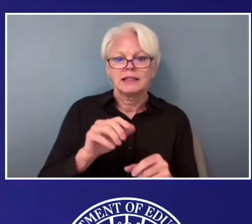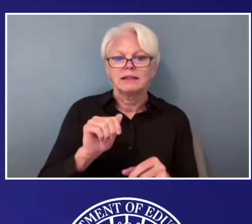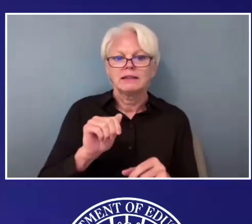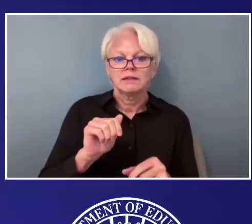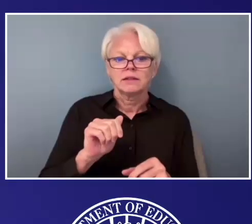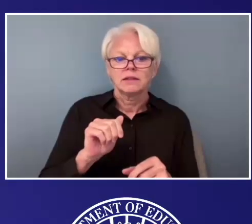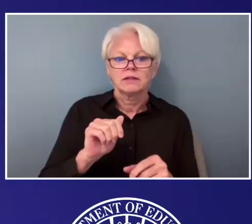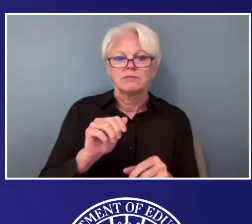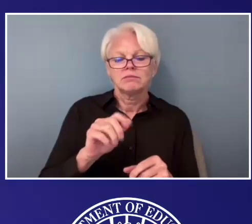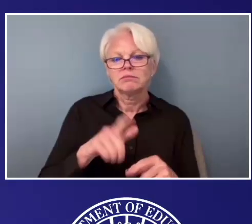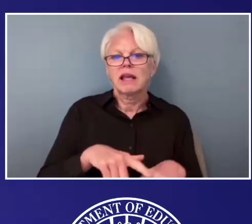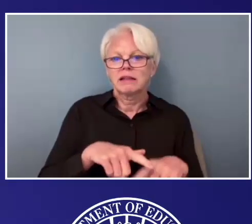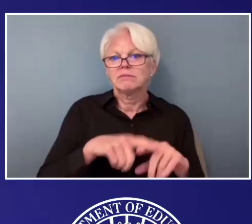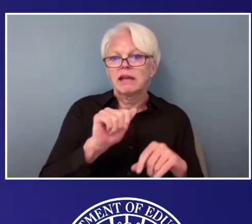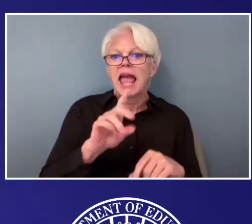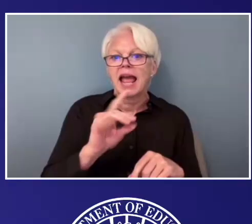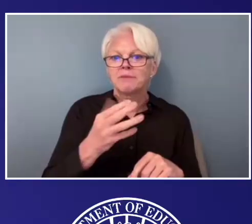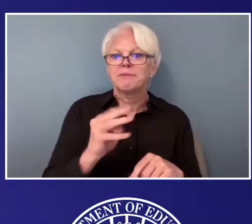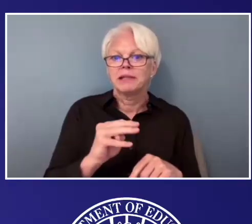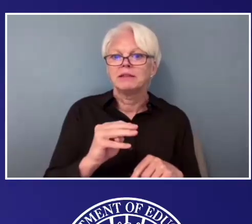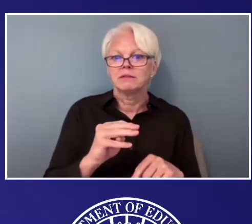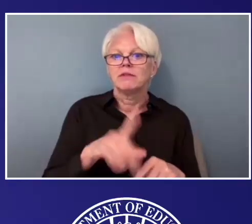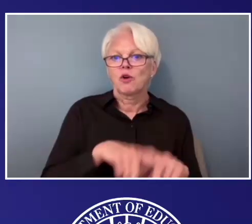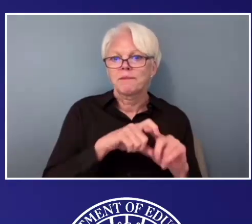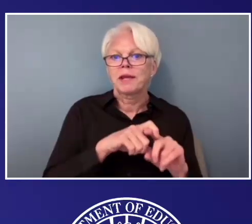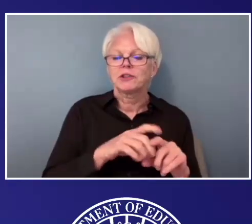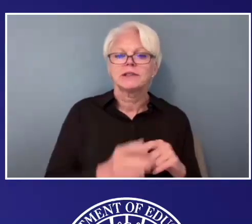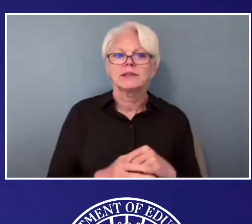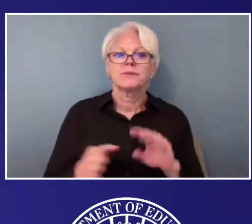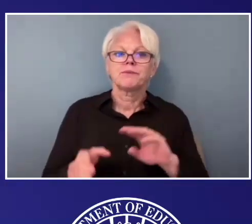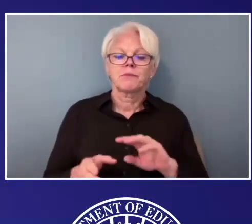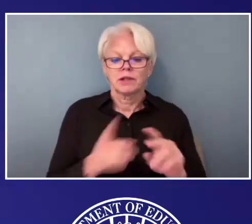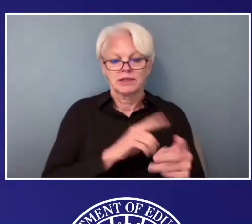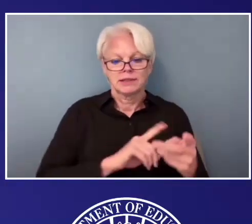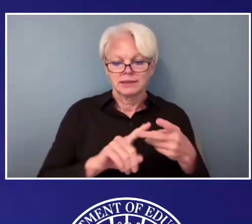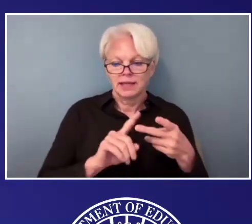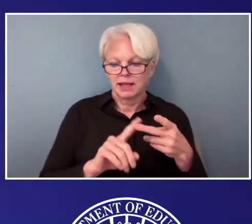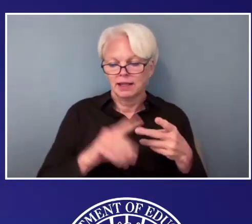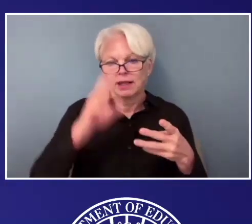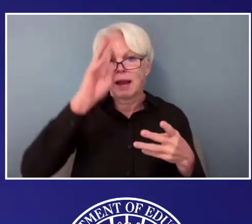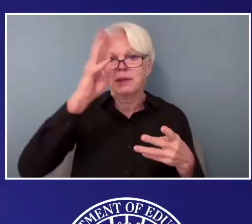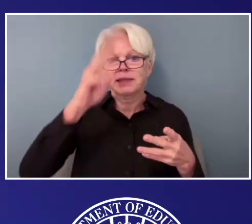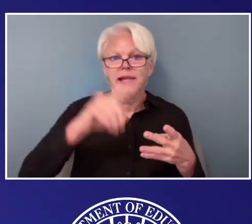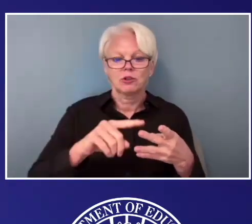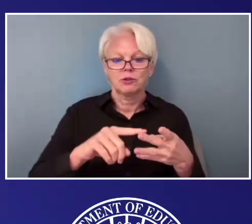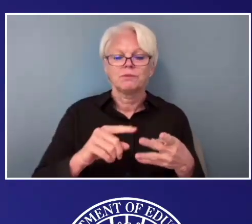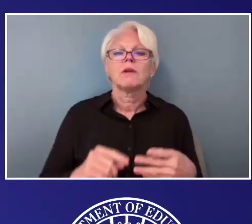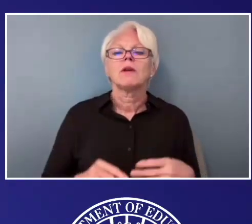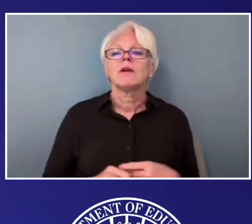Hypothetical number two is, a borrower who borrowed $4,000 in Direct